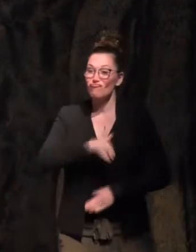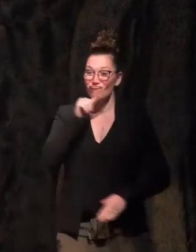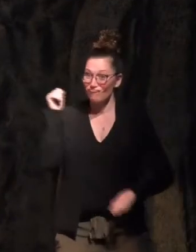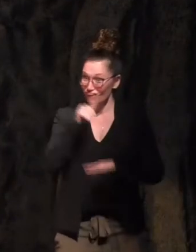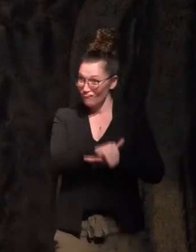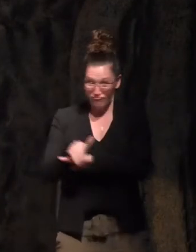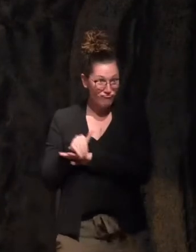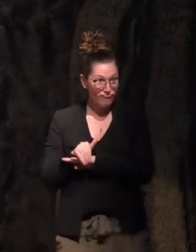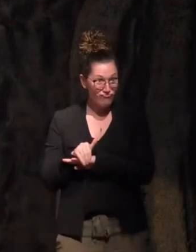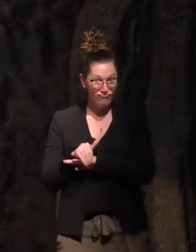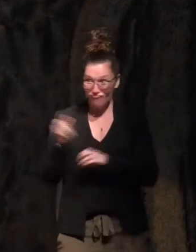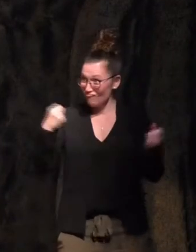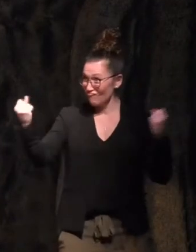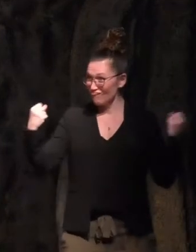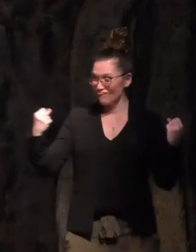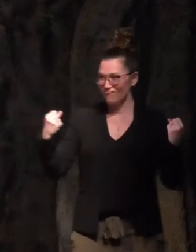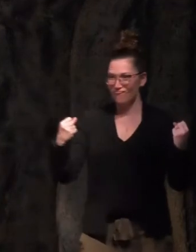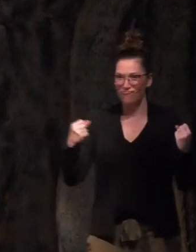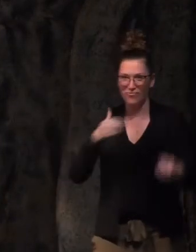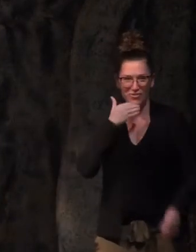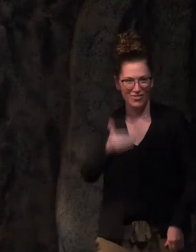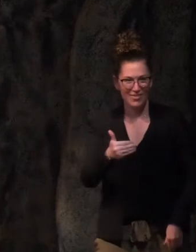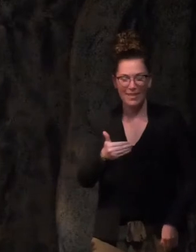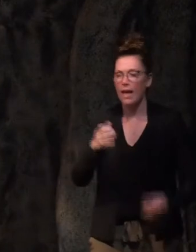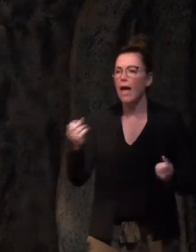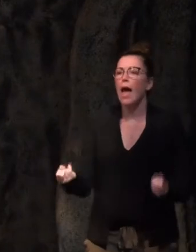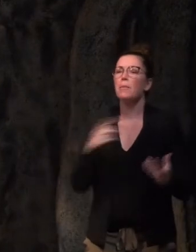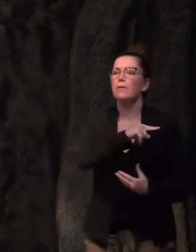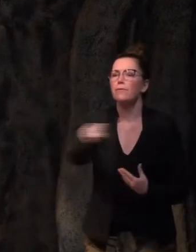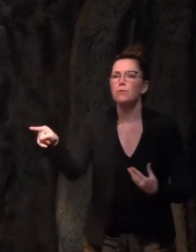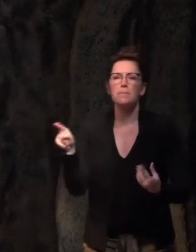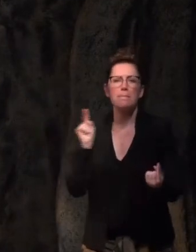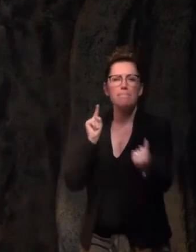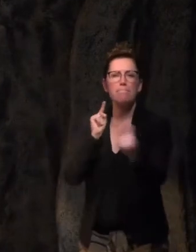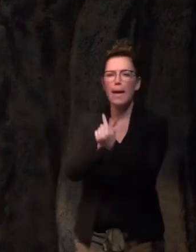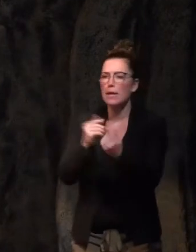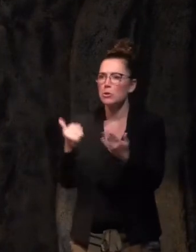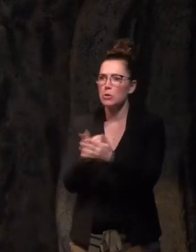Yeah, good. How many people met someone new at the opening reception last night?